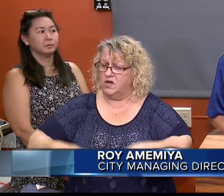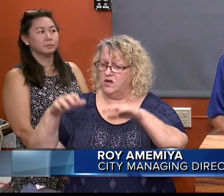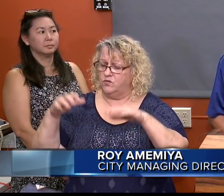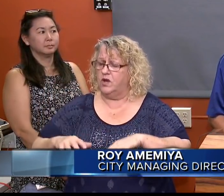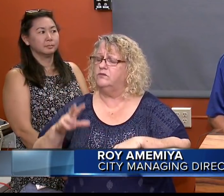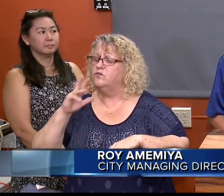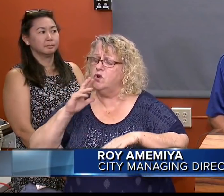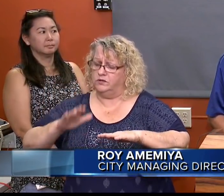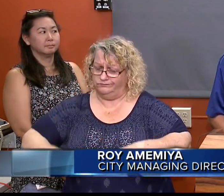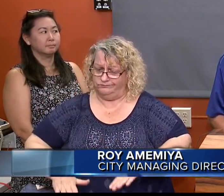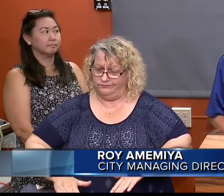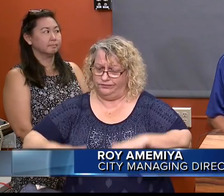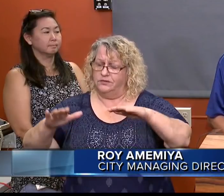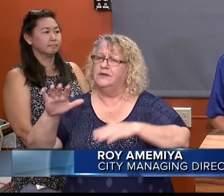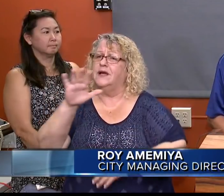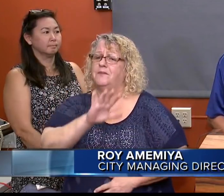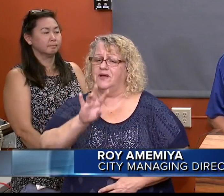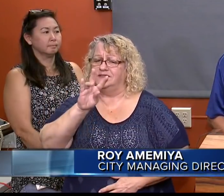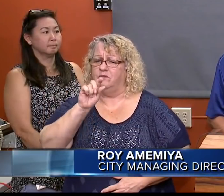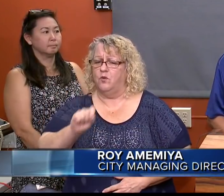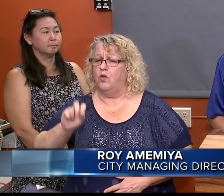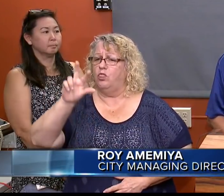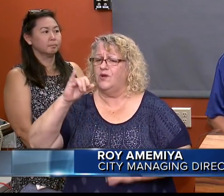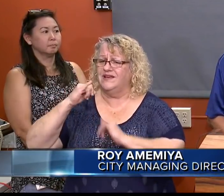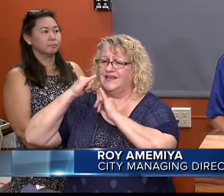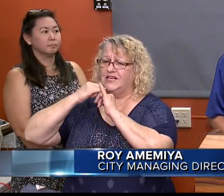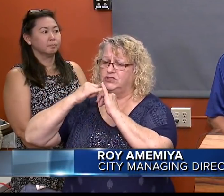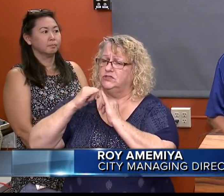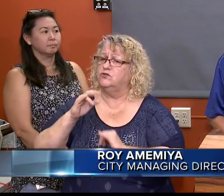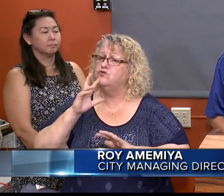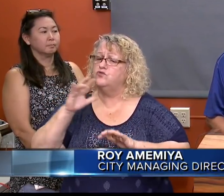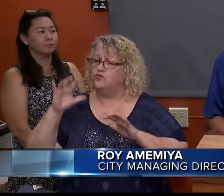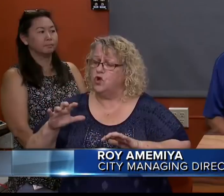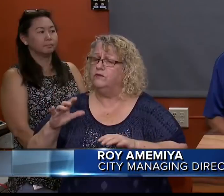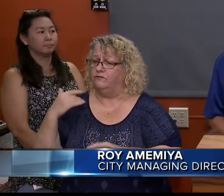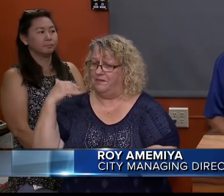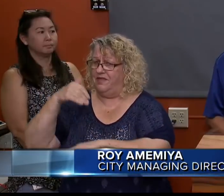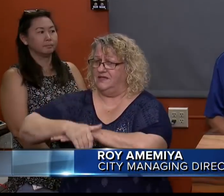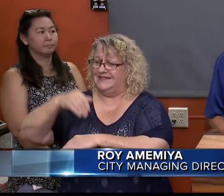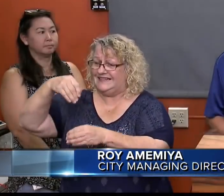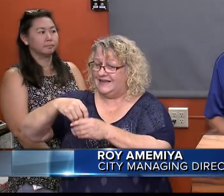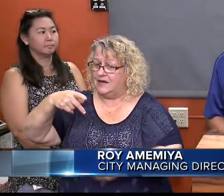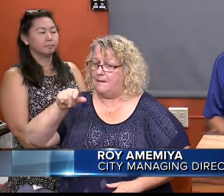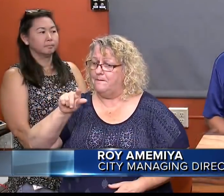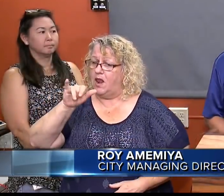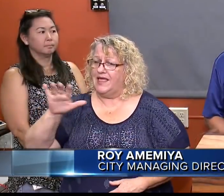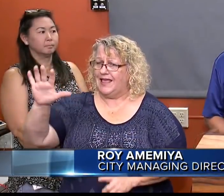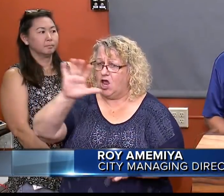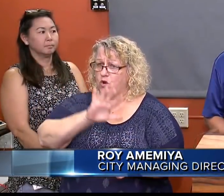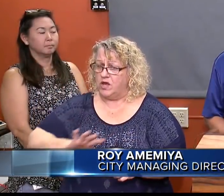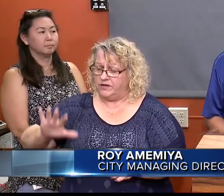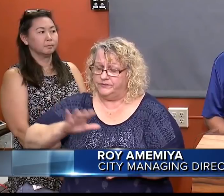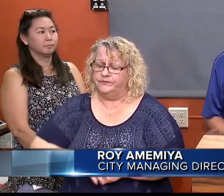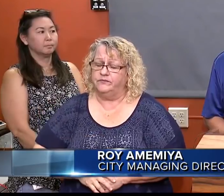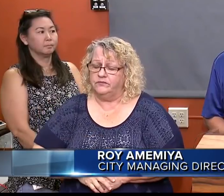I THINK THIS WAS LAST NIGHT, WEDNESDAY. AND I THINK WE HAD ABOUT